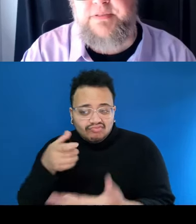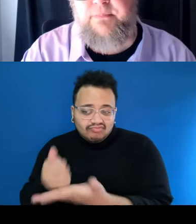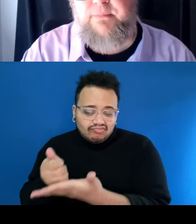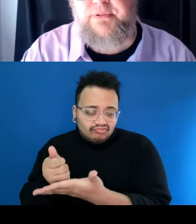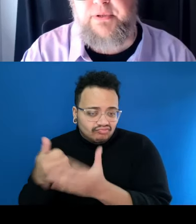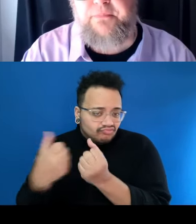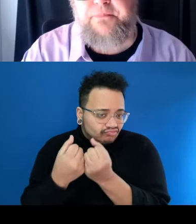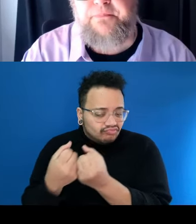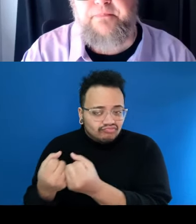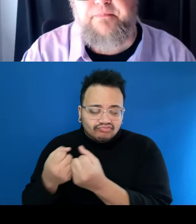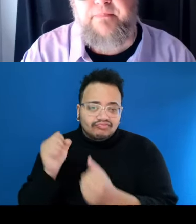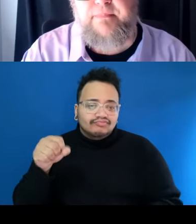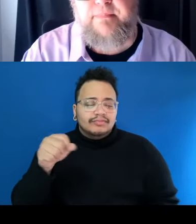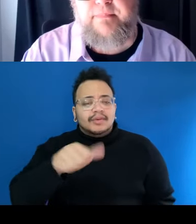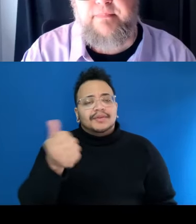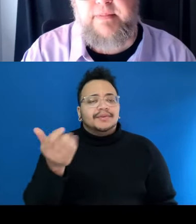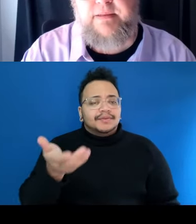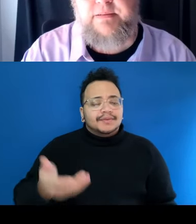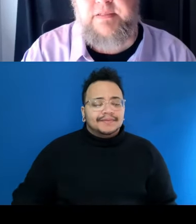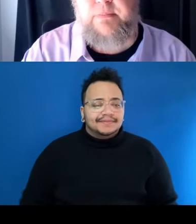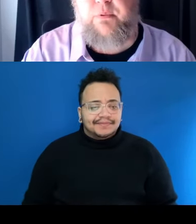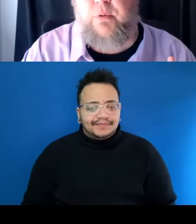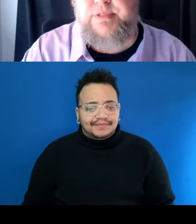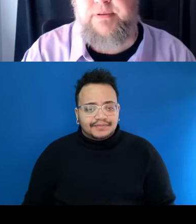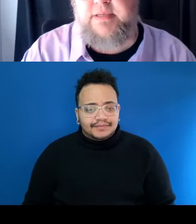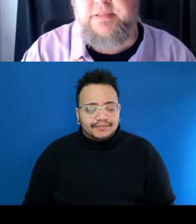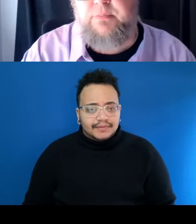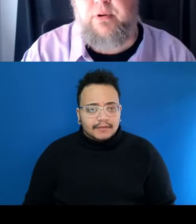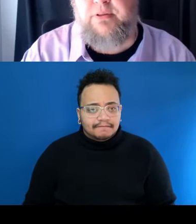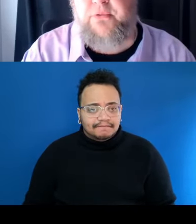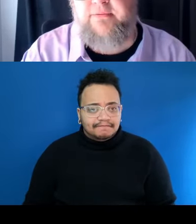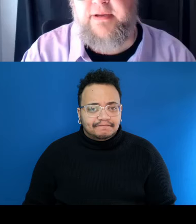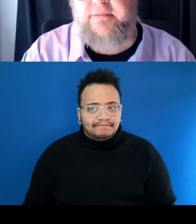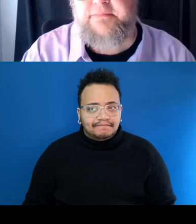What else can people do to support resilience, support thriving?